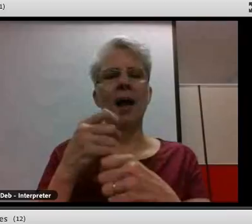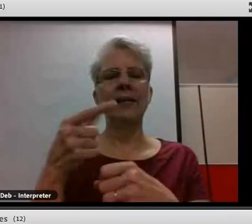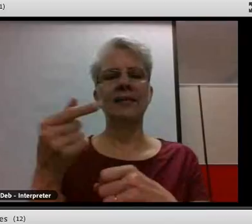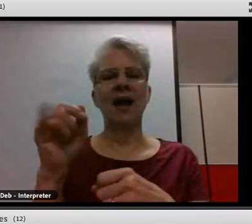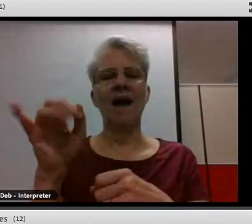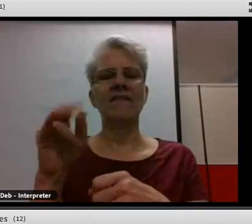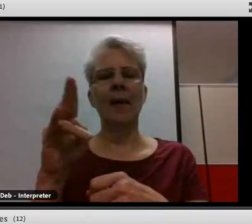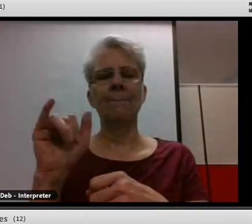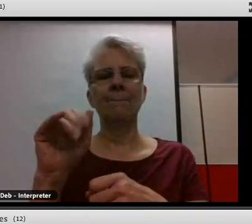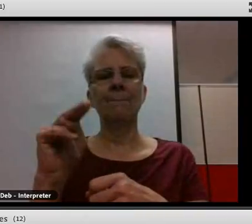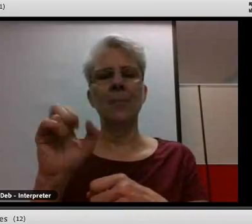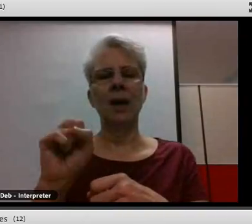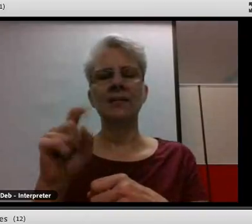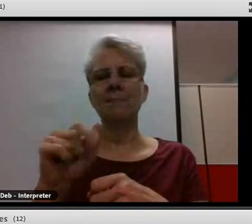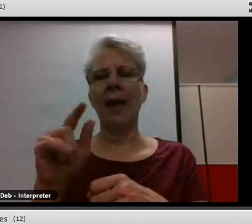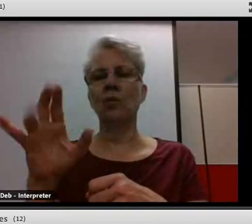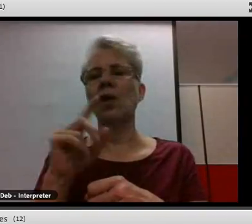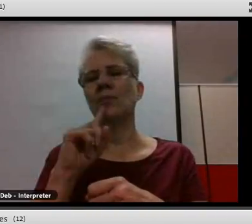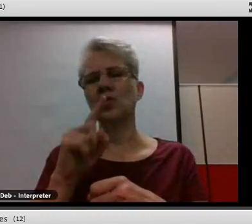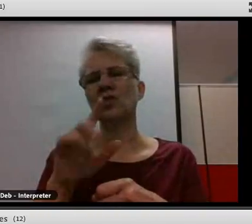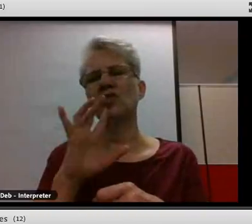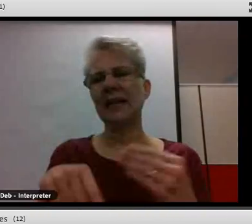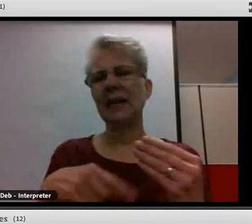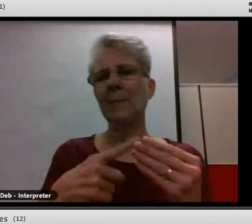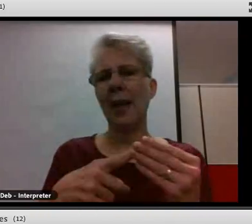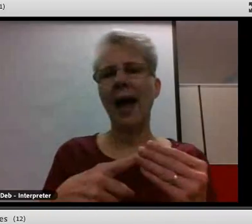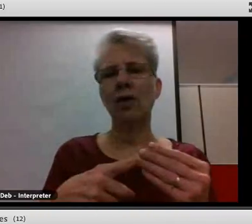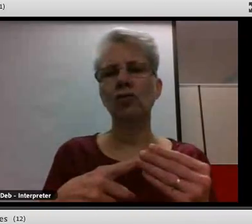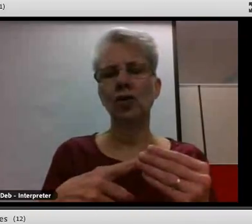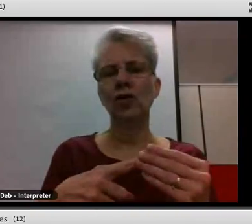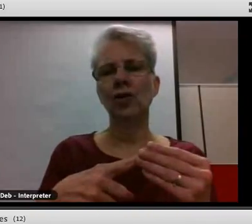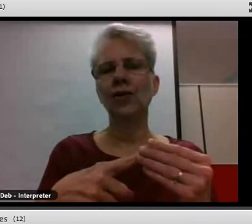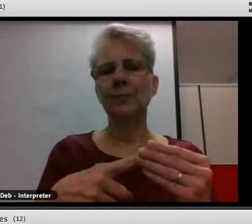And so, of course, libraries fall under that.